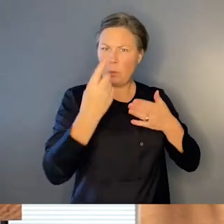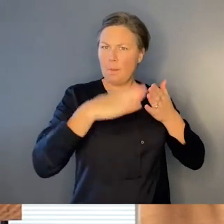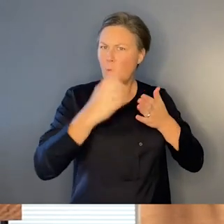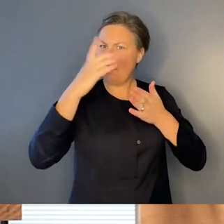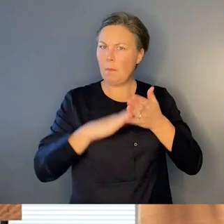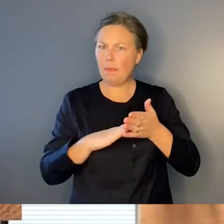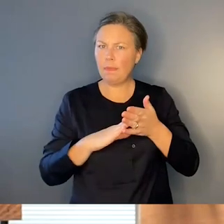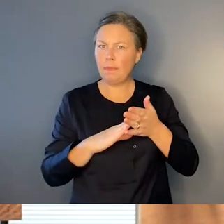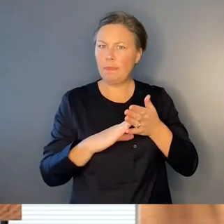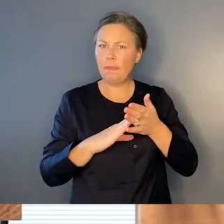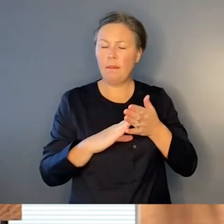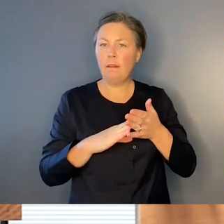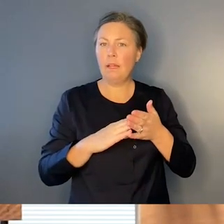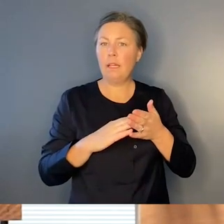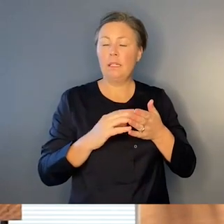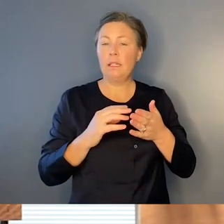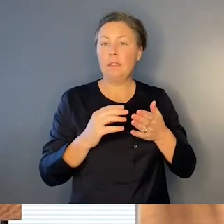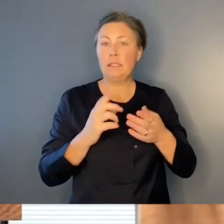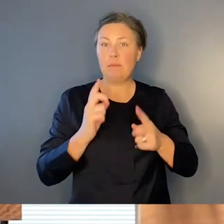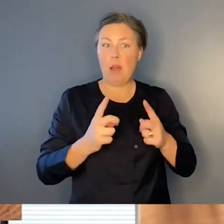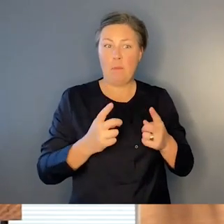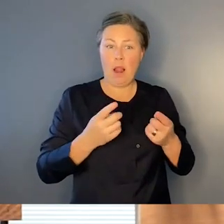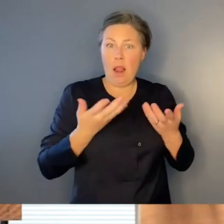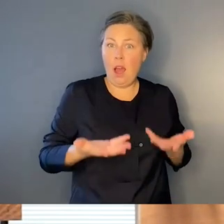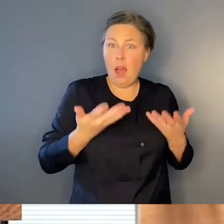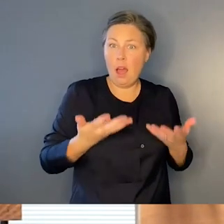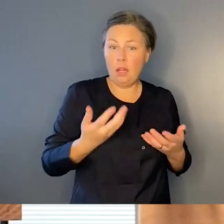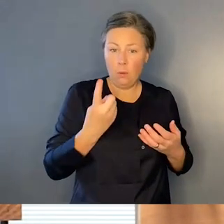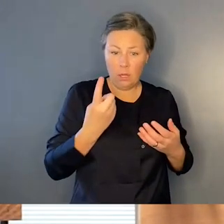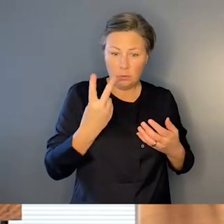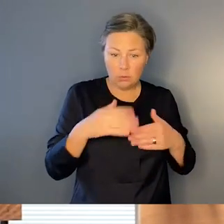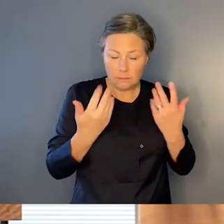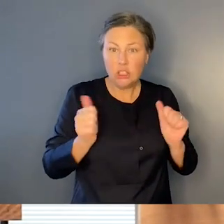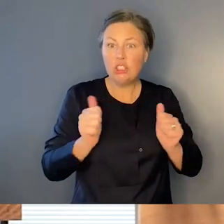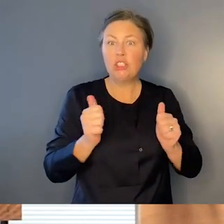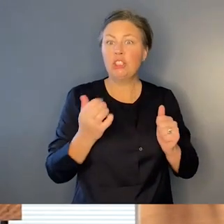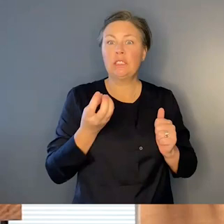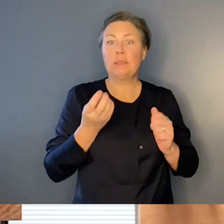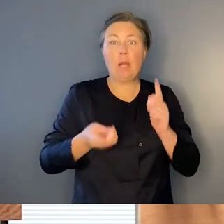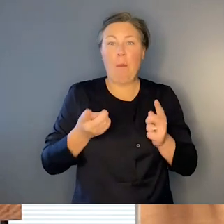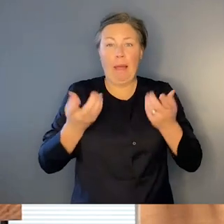less frequent, lighter, heavier or general changes. No one single person is the same.